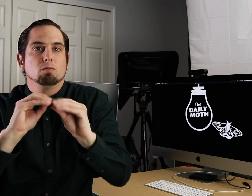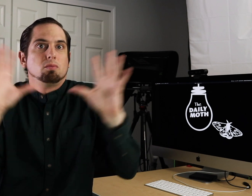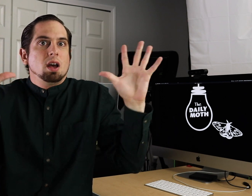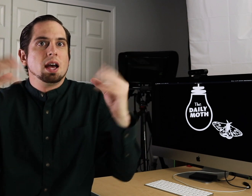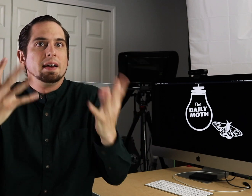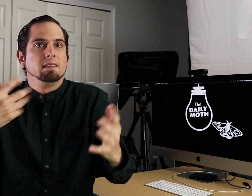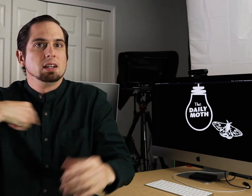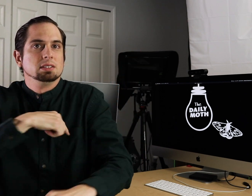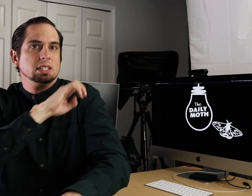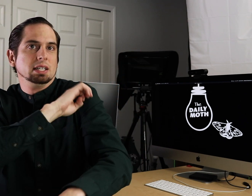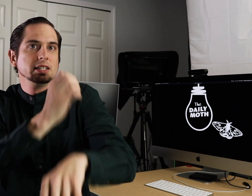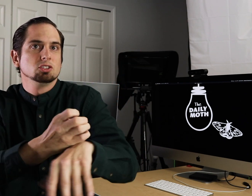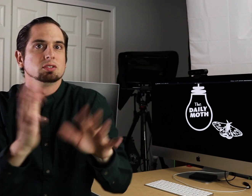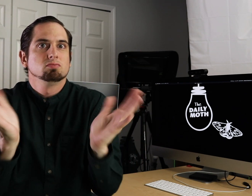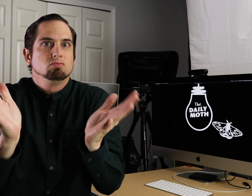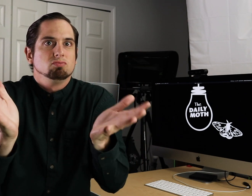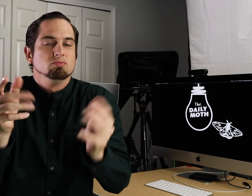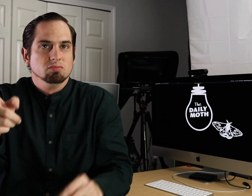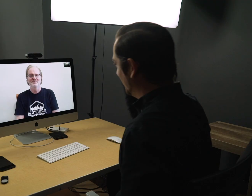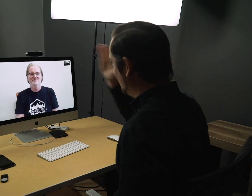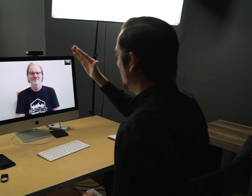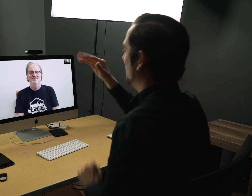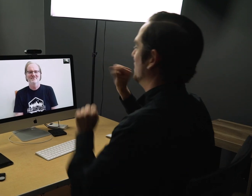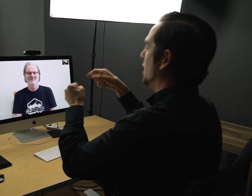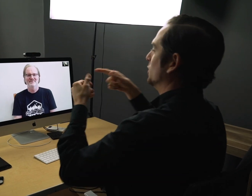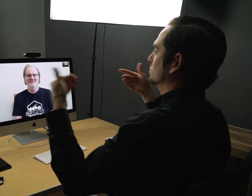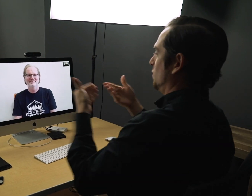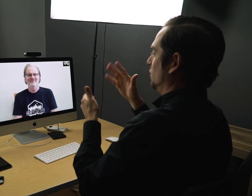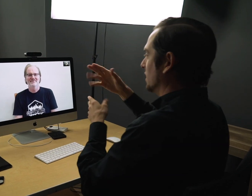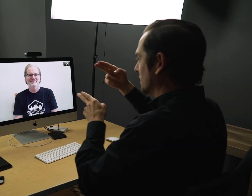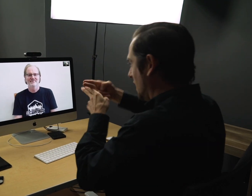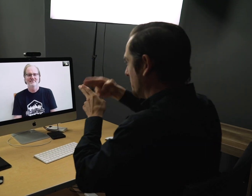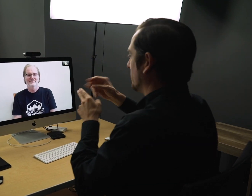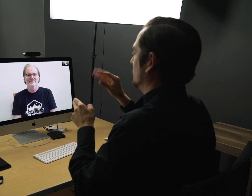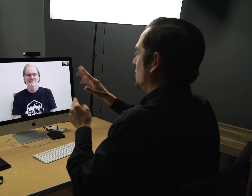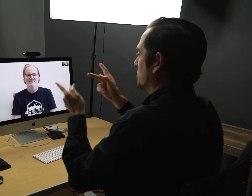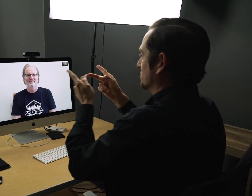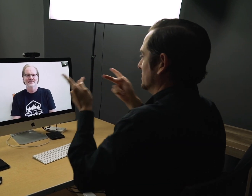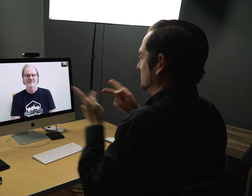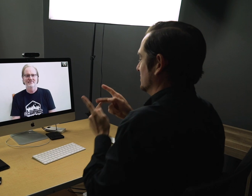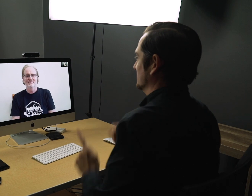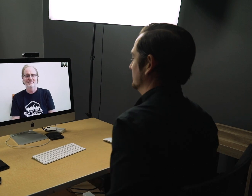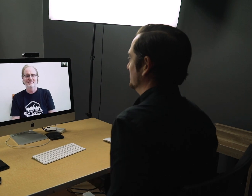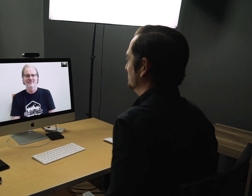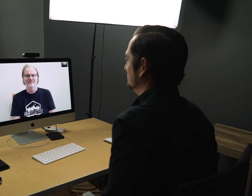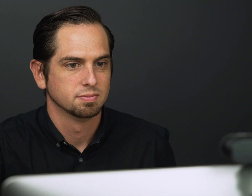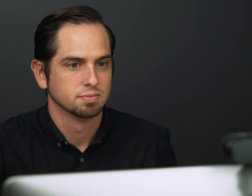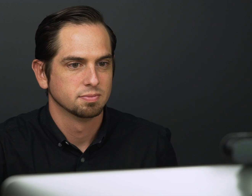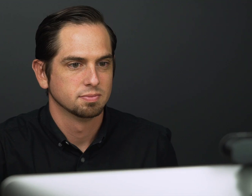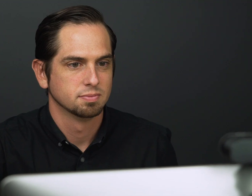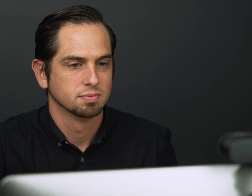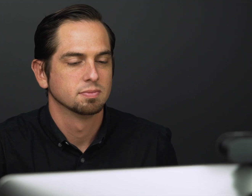The bright light gives us the energy to socialize with others. (Voiceover continues) And ASL is a visual language."